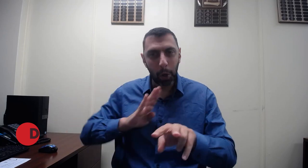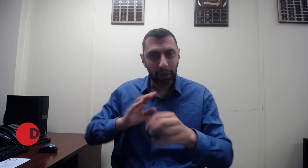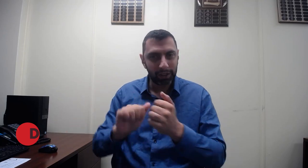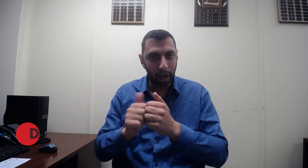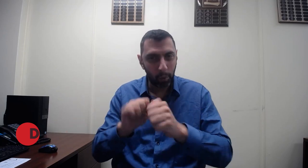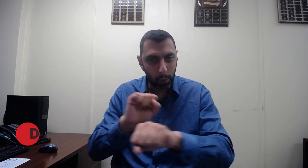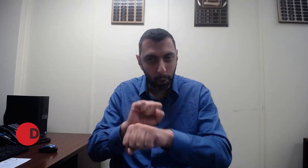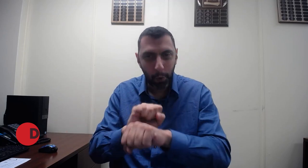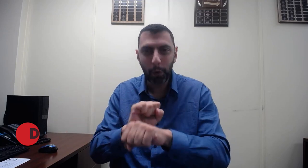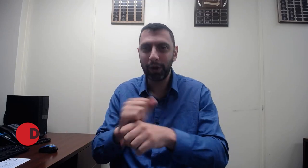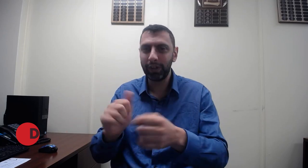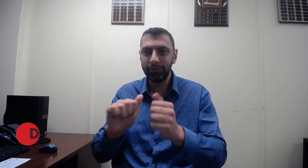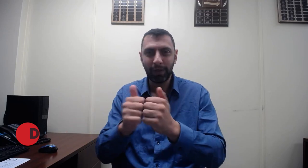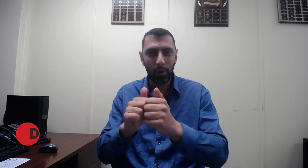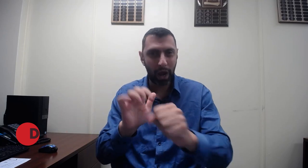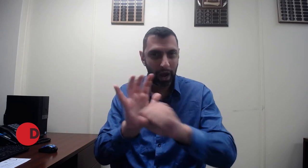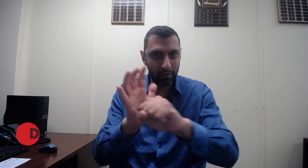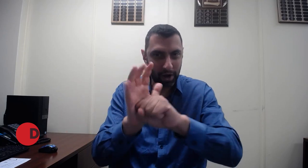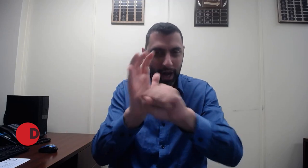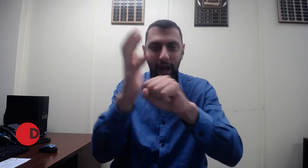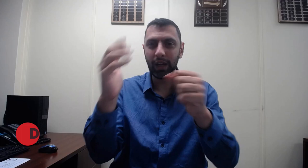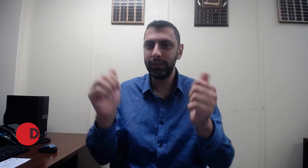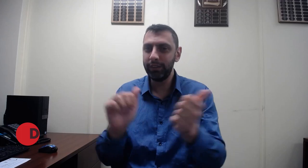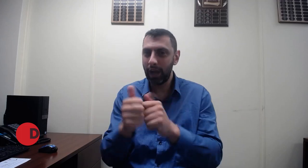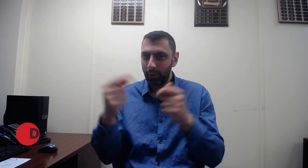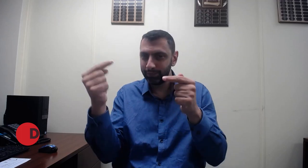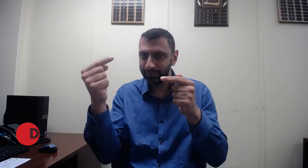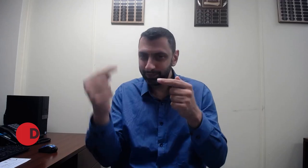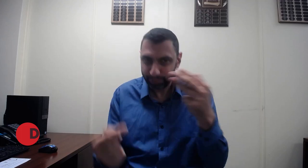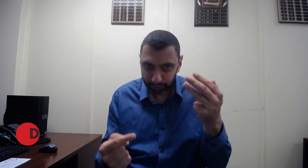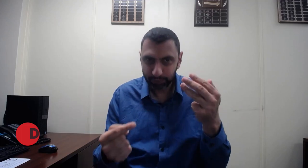familiar with how the board worked, the advocacy process and how things